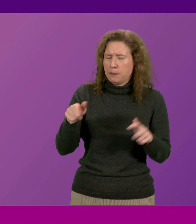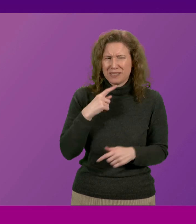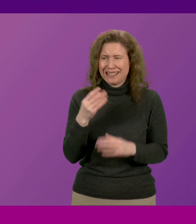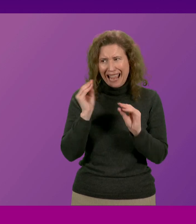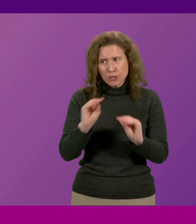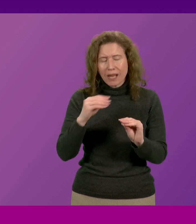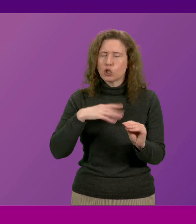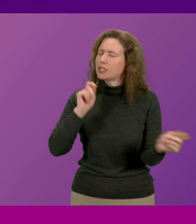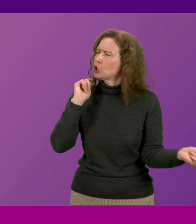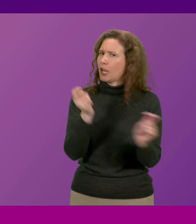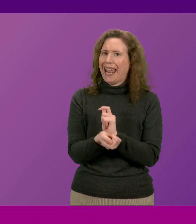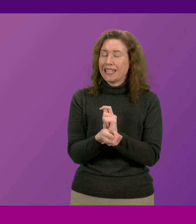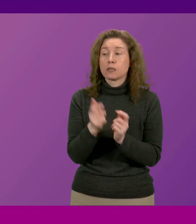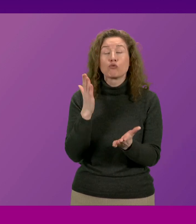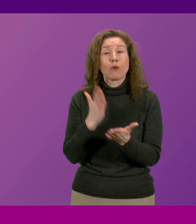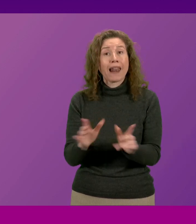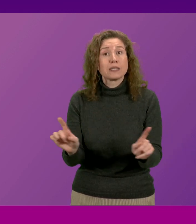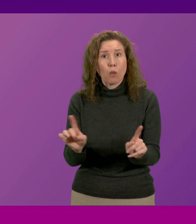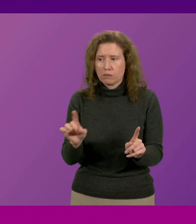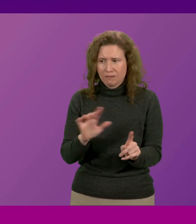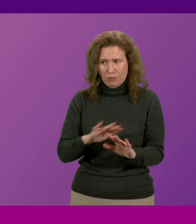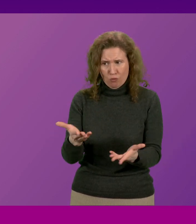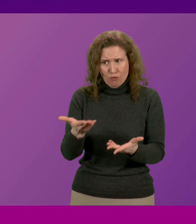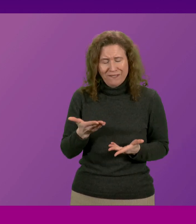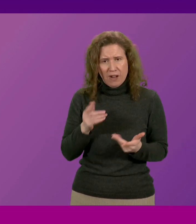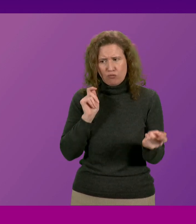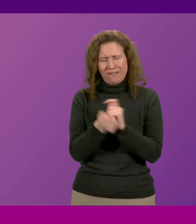“radical reform”, but the reality is that that is not on offer from the Government.